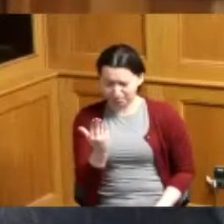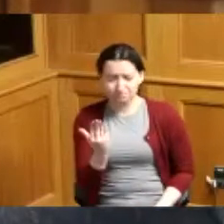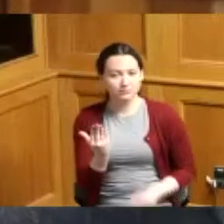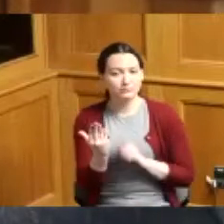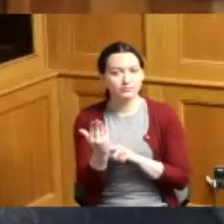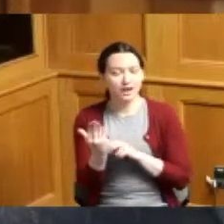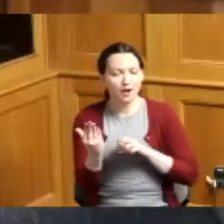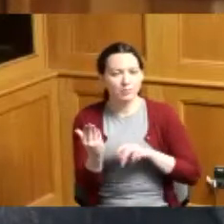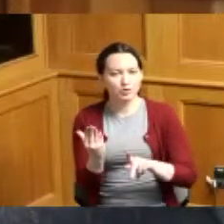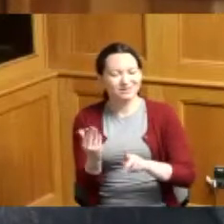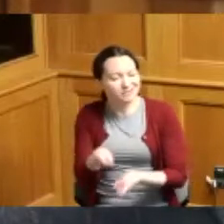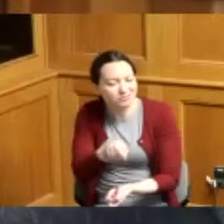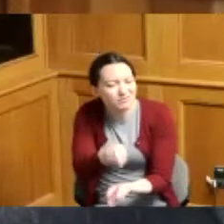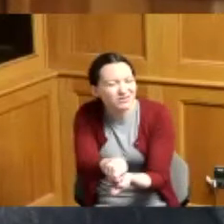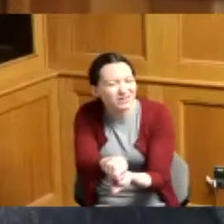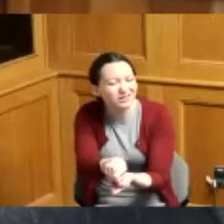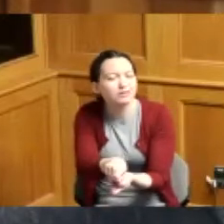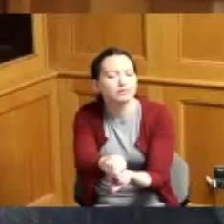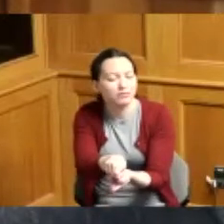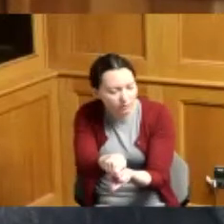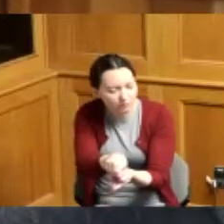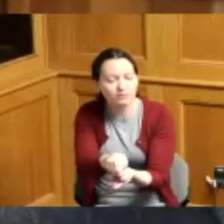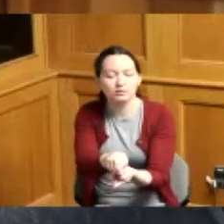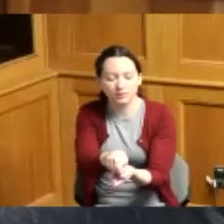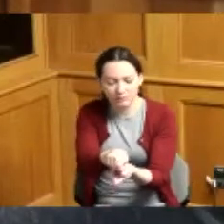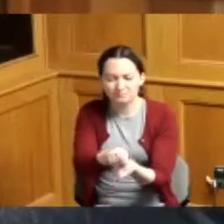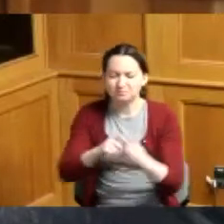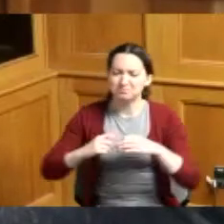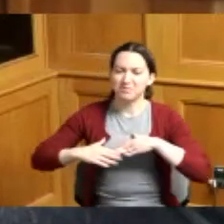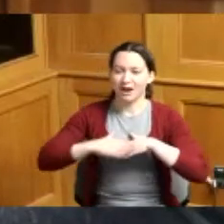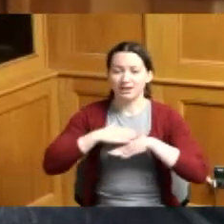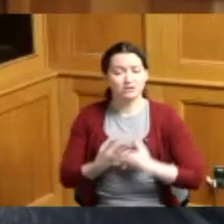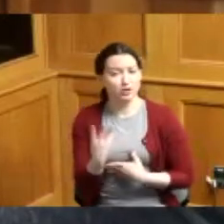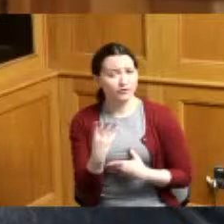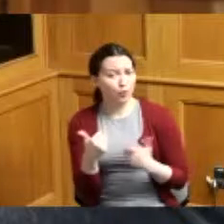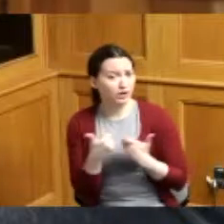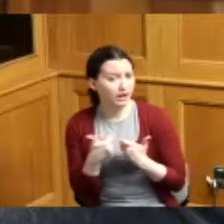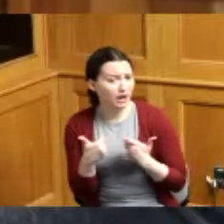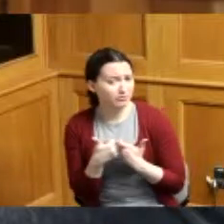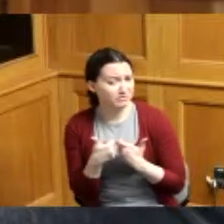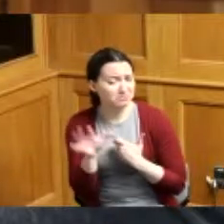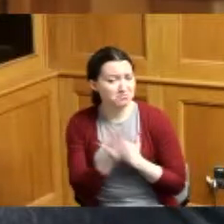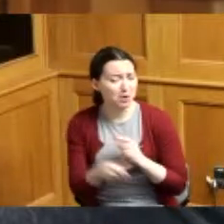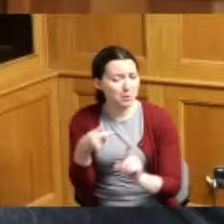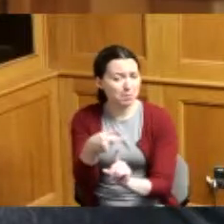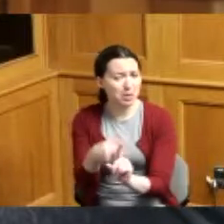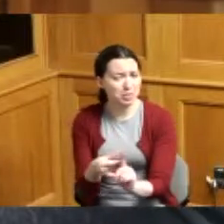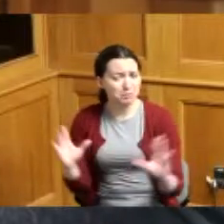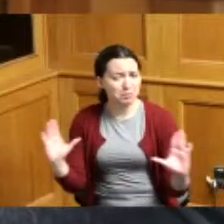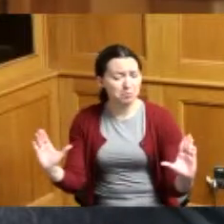and so to be more specific um there are at least four games over a month's time there are going